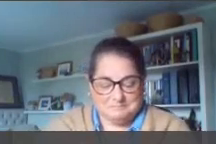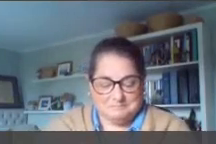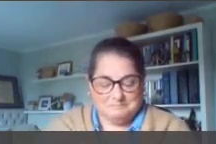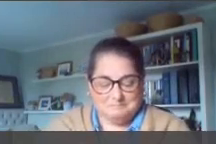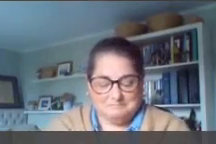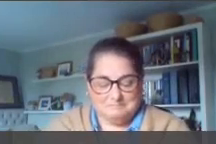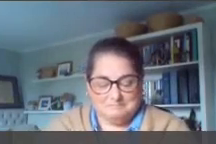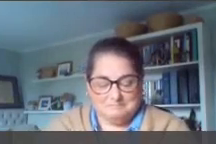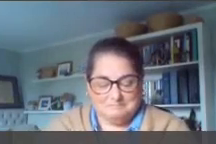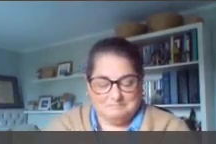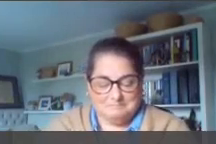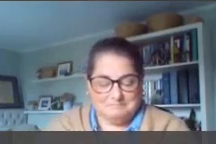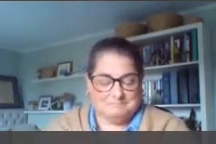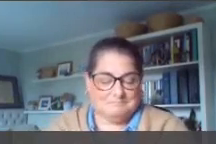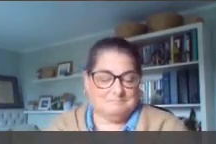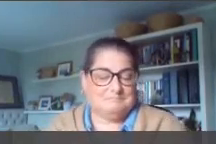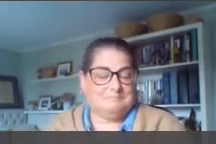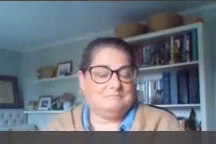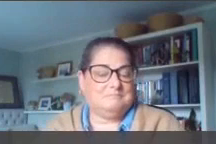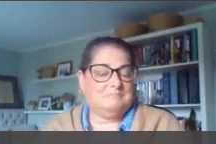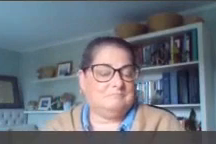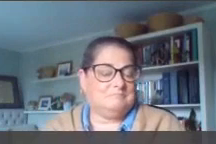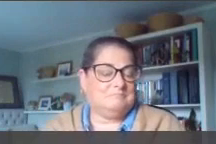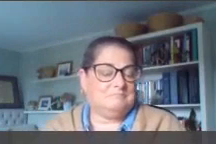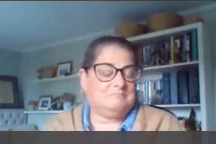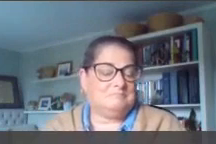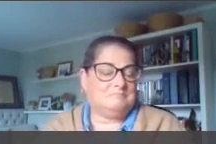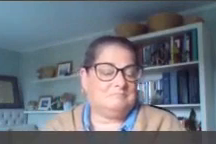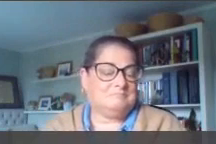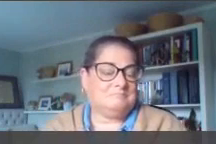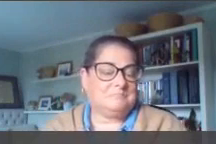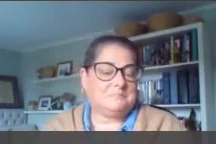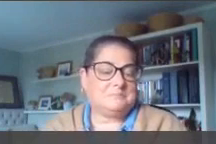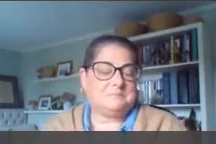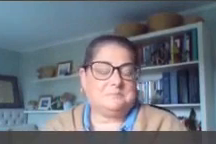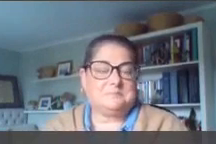like it was a really poor job? So somebody can say that they can take care of their own